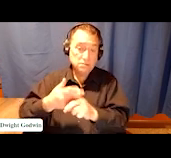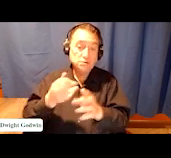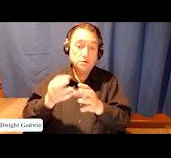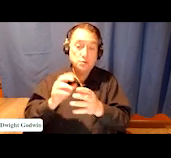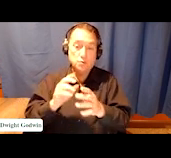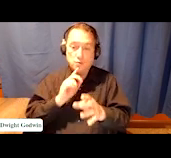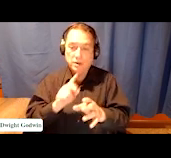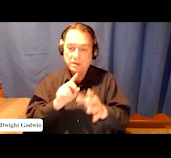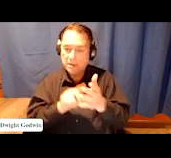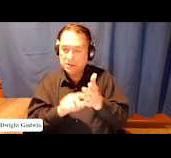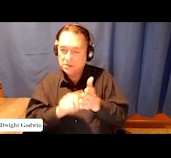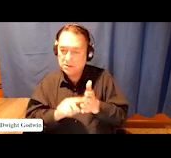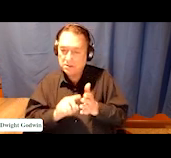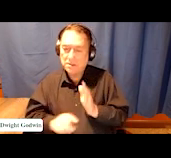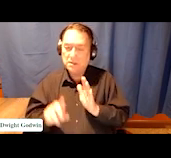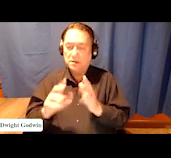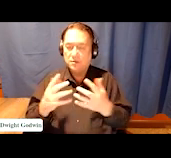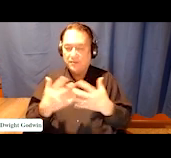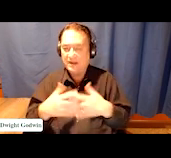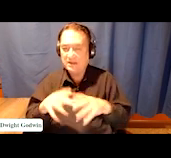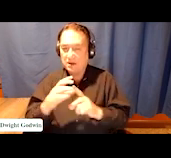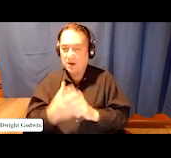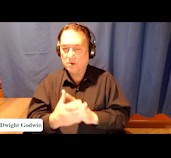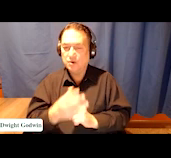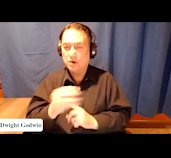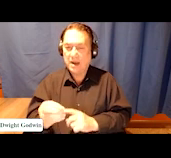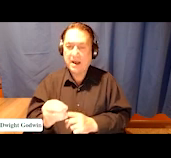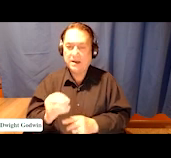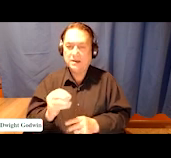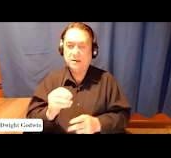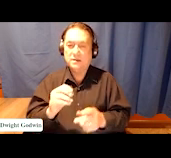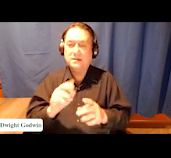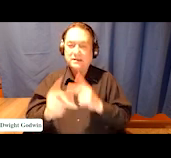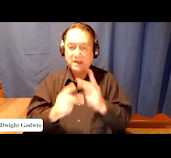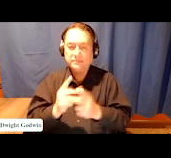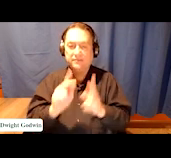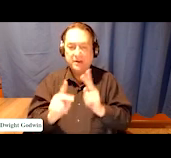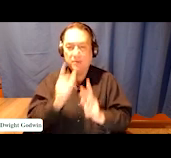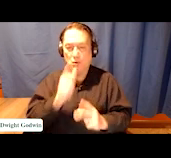that fit the culture and the demographics of Hartford. And I think it's very important to think about what city you're serving